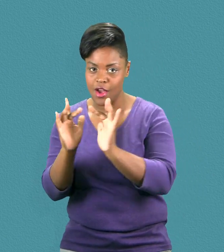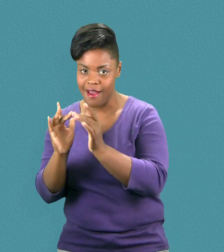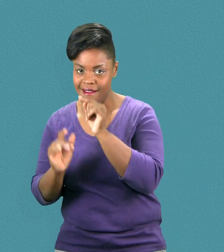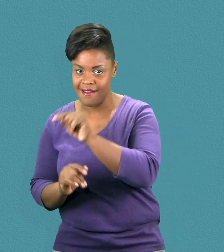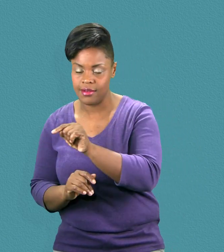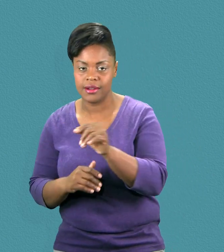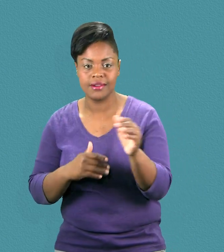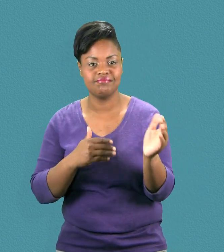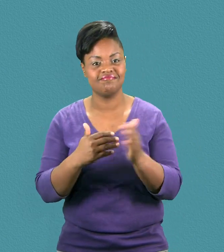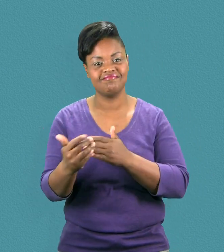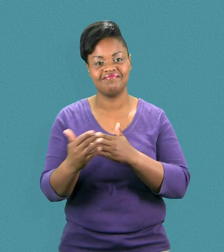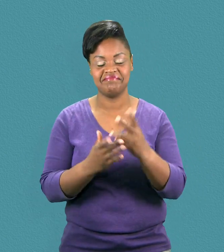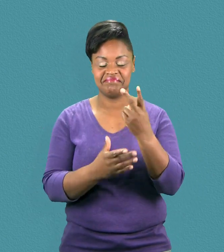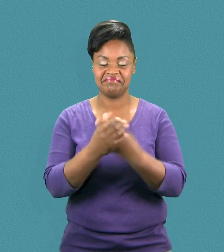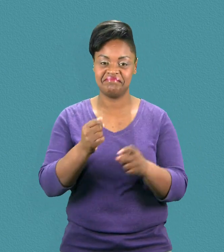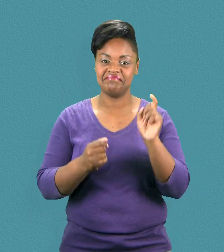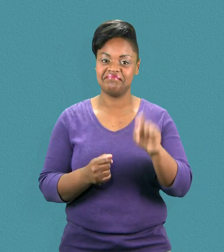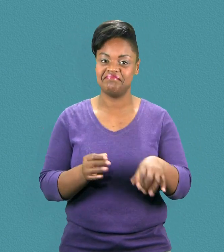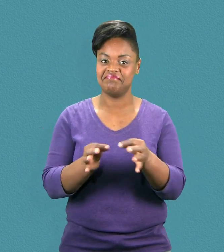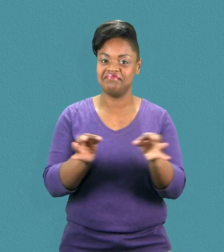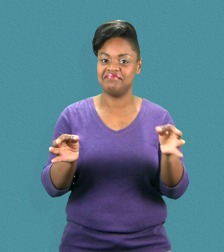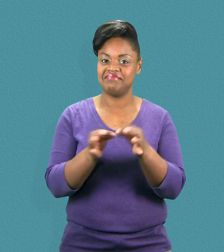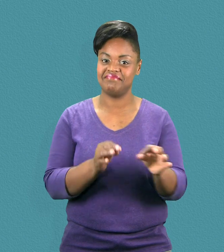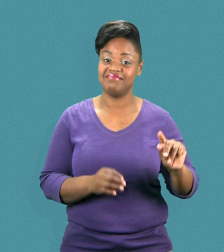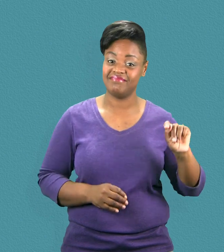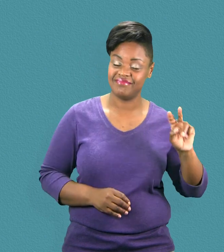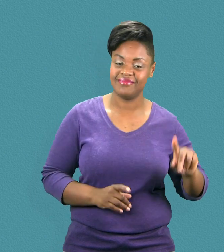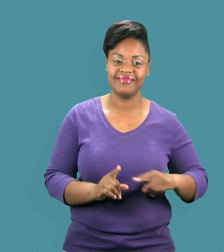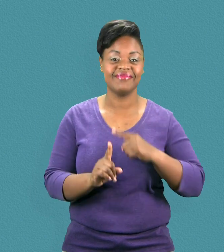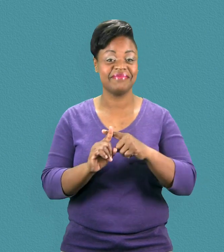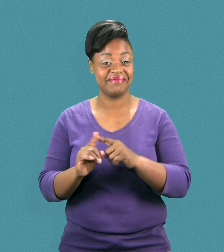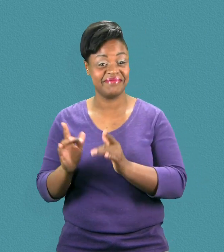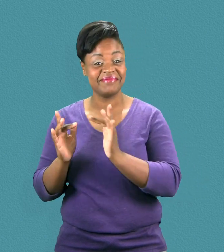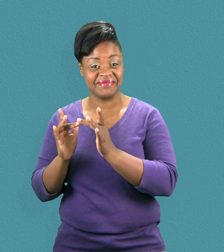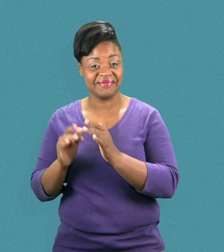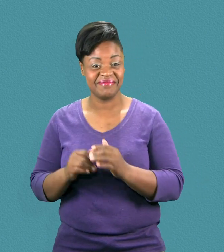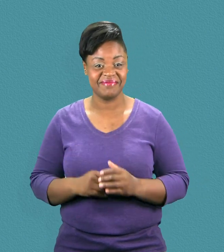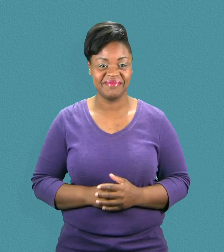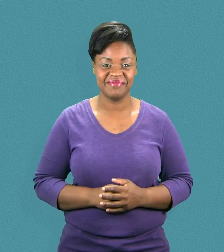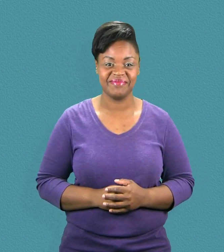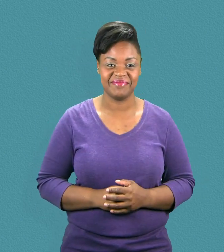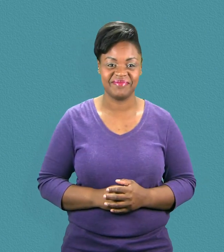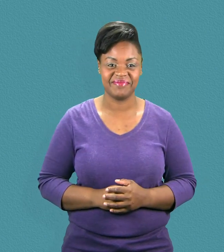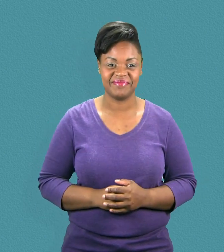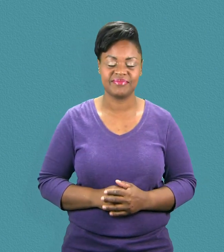edited for the Internet, it must be captioned when shown on the Internet.